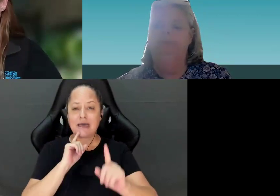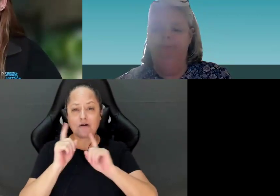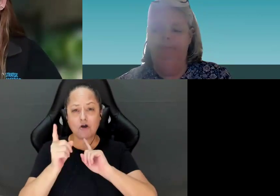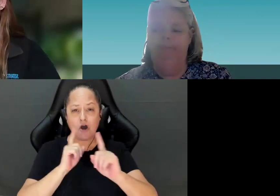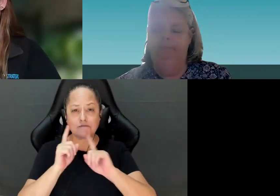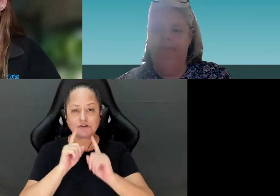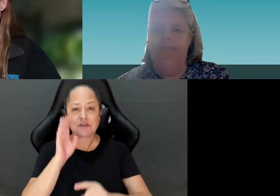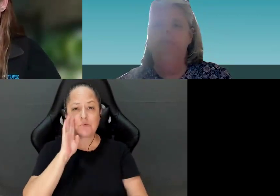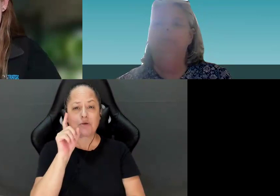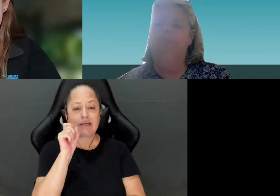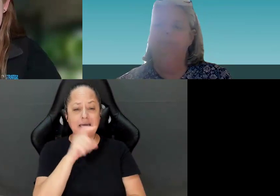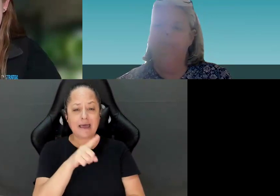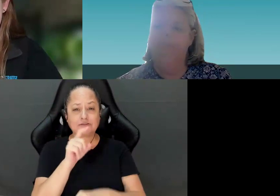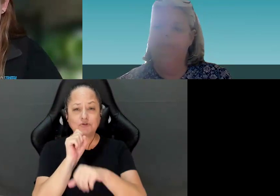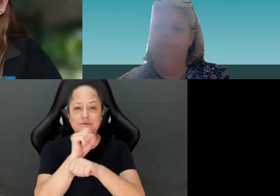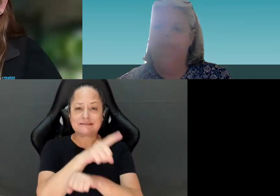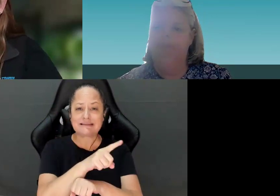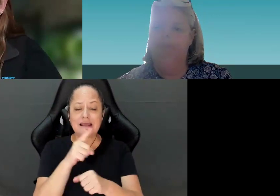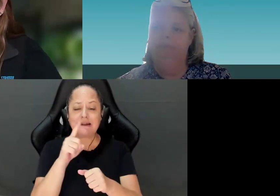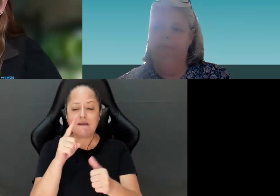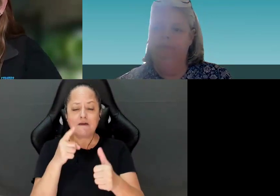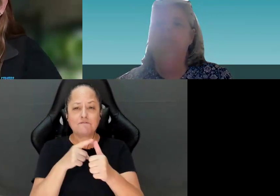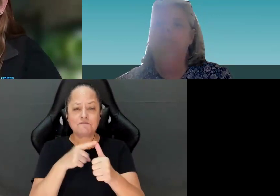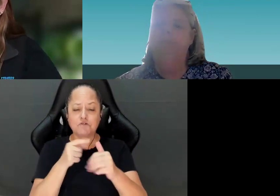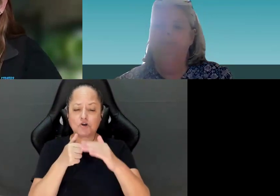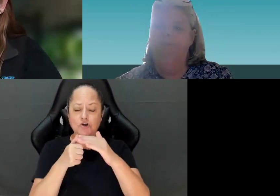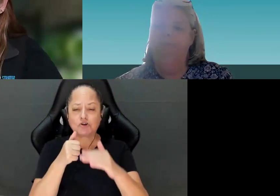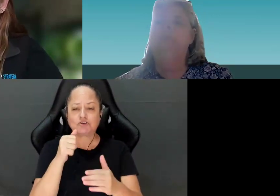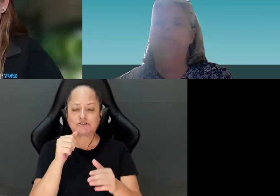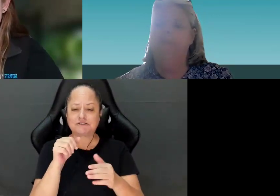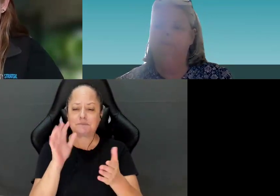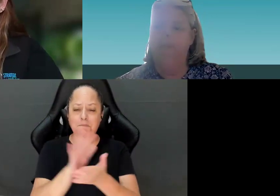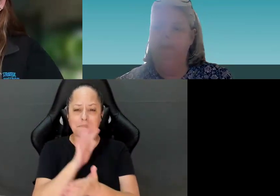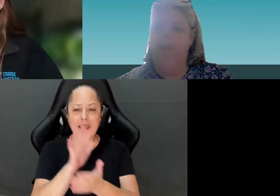And then we will ask to you send through that first set of underwriting documentation for us.